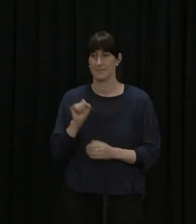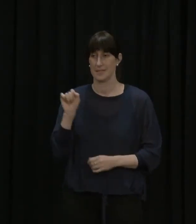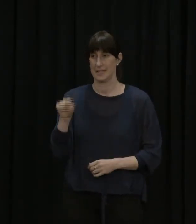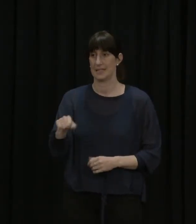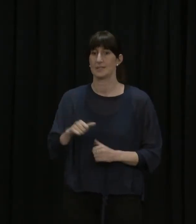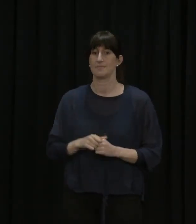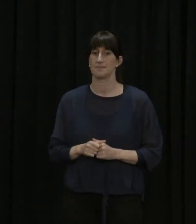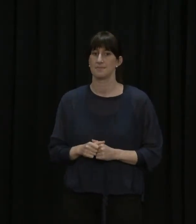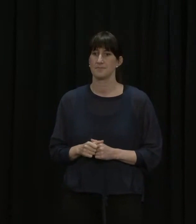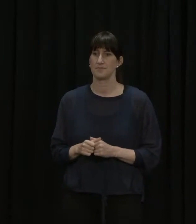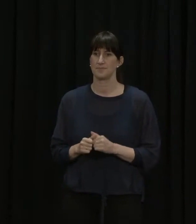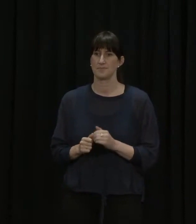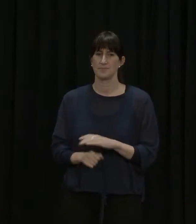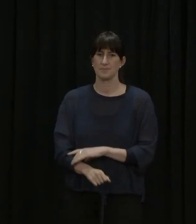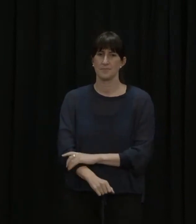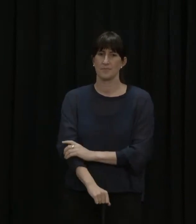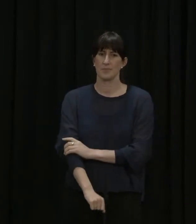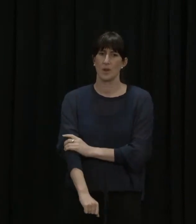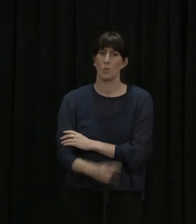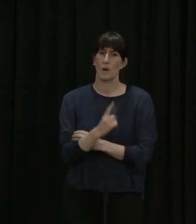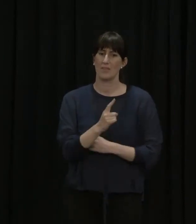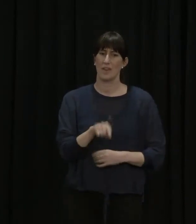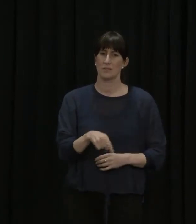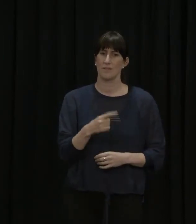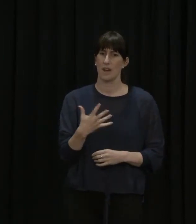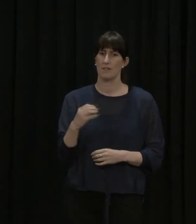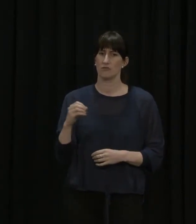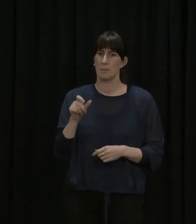to 12-year-olds you have enough